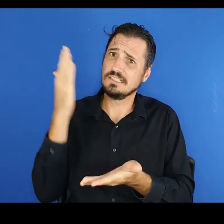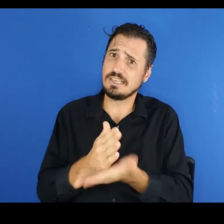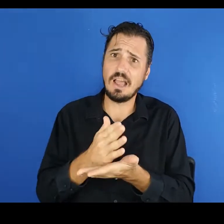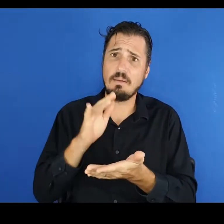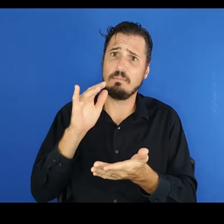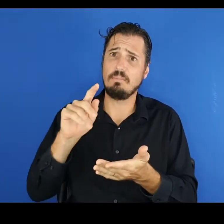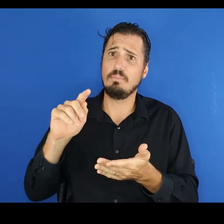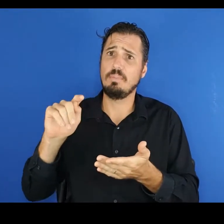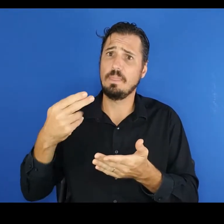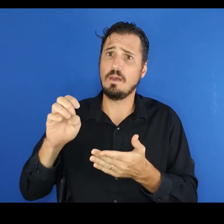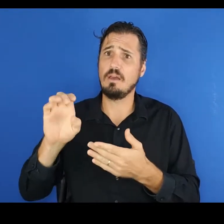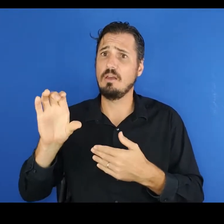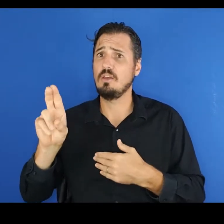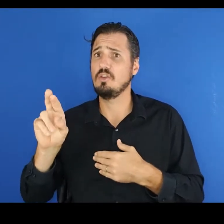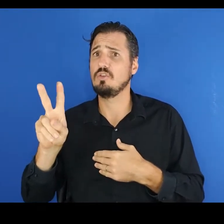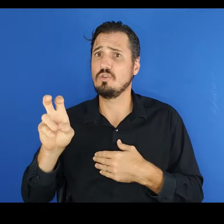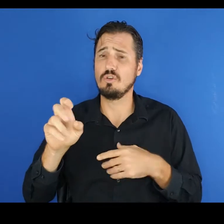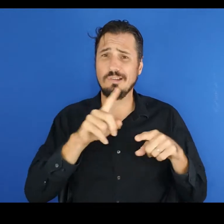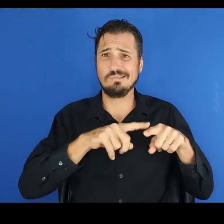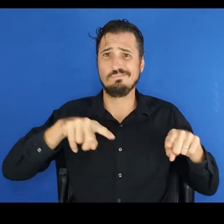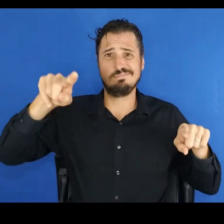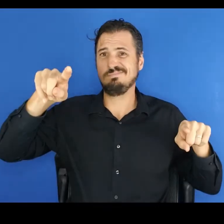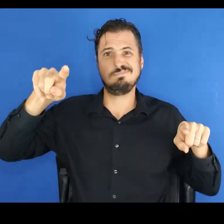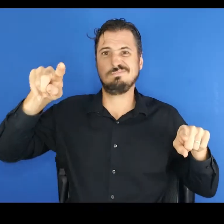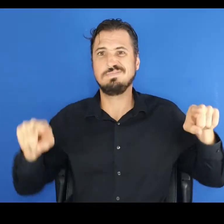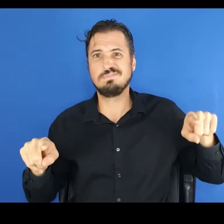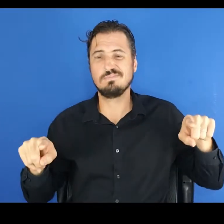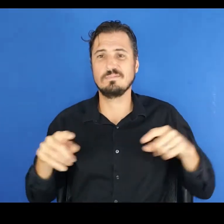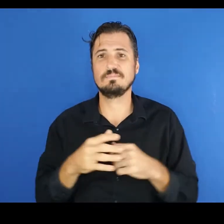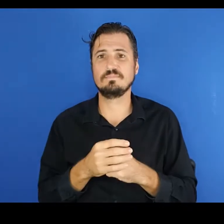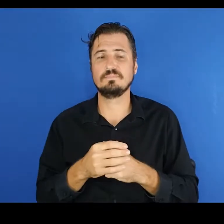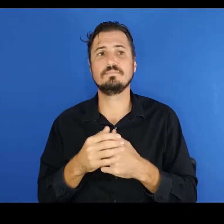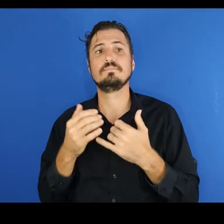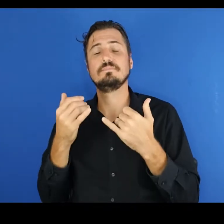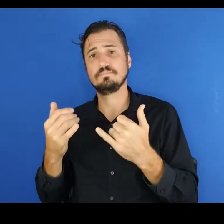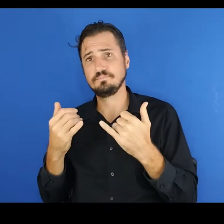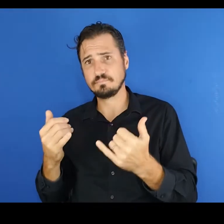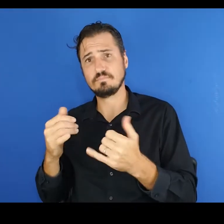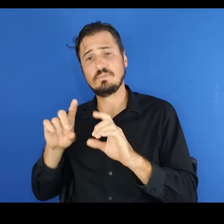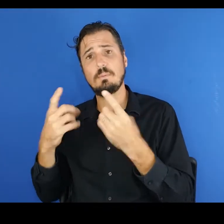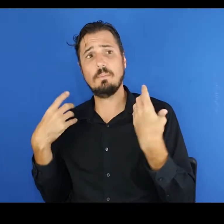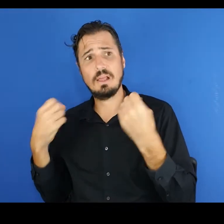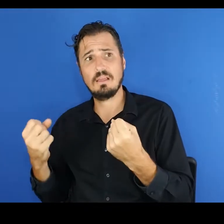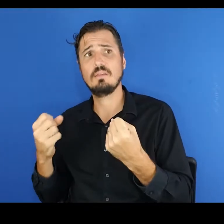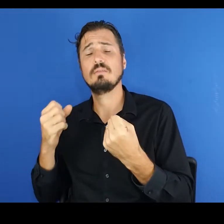Your Incident Management Team is grinding away at mitigative measures and intervening in the